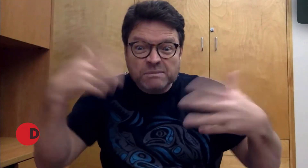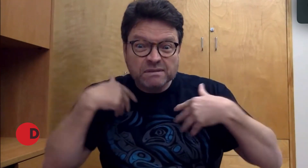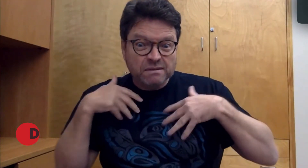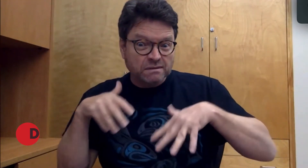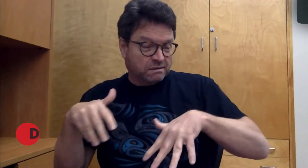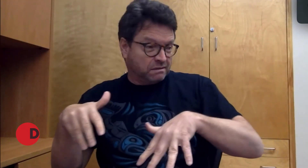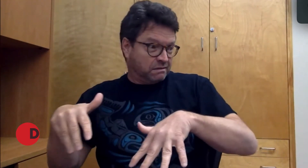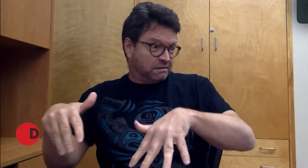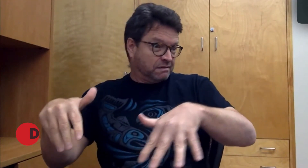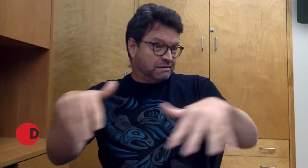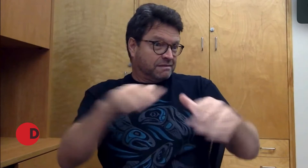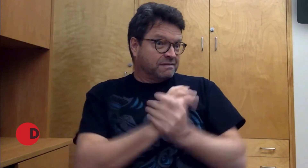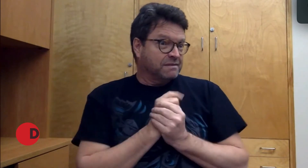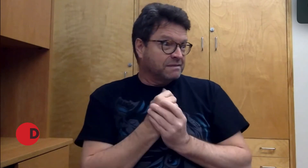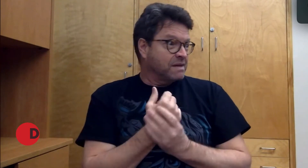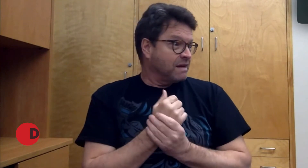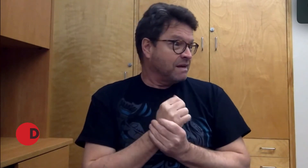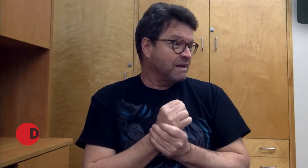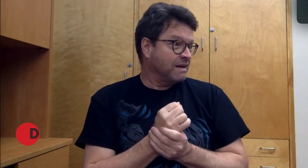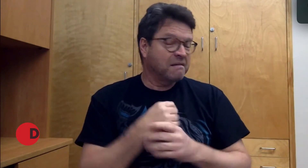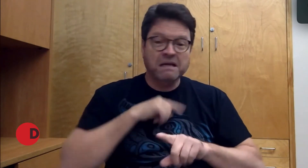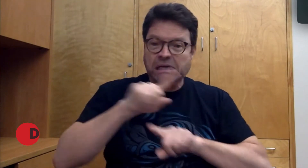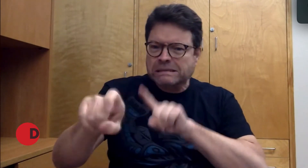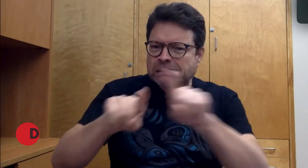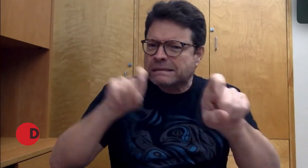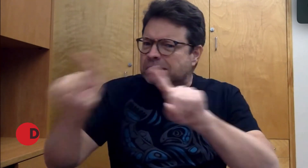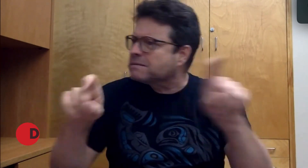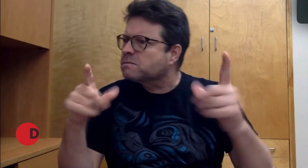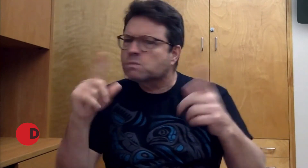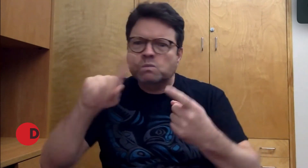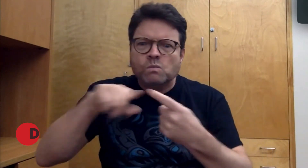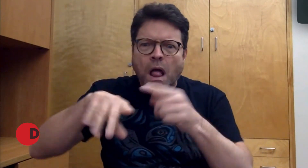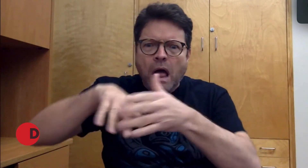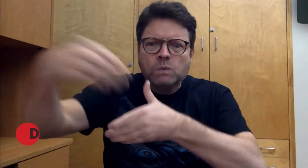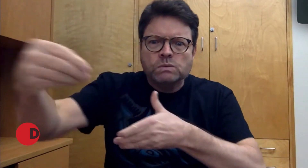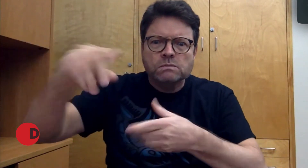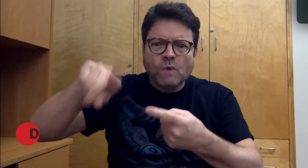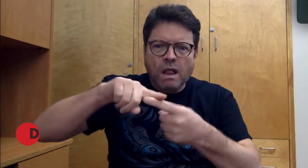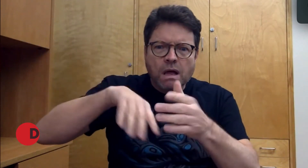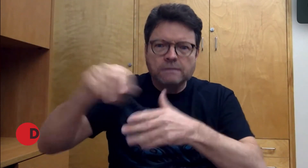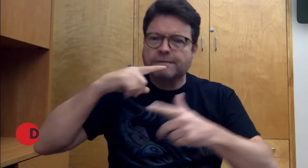No information being pushed to my phone. I felt lost.